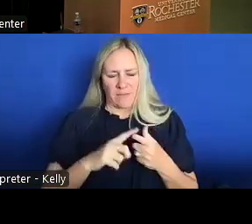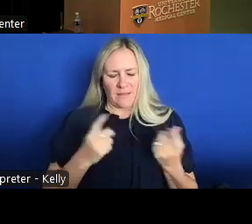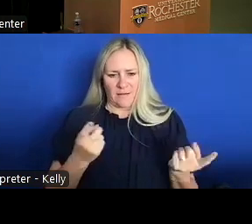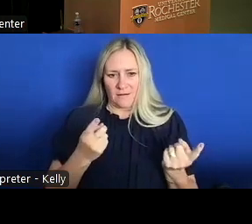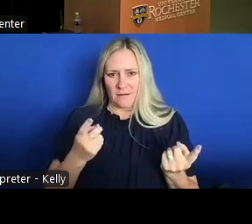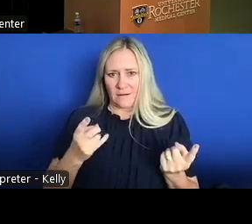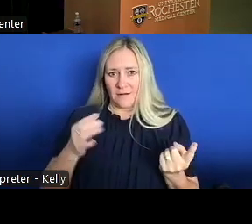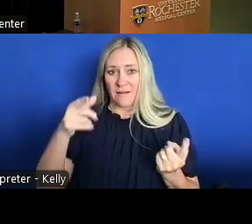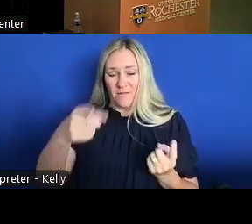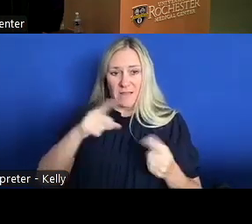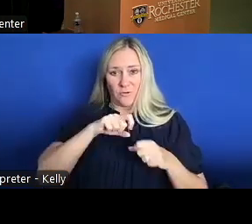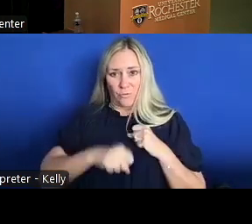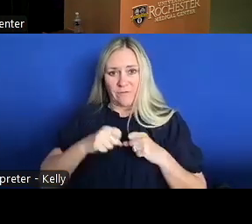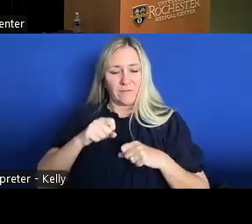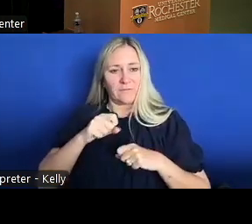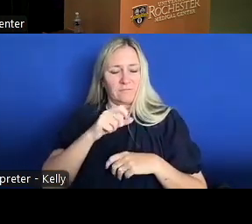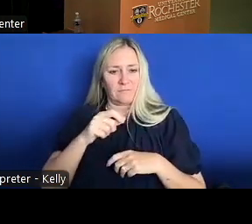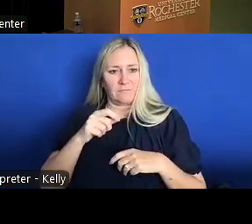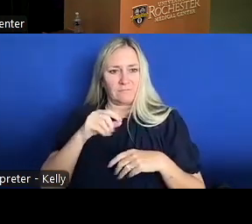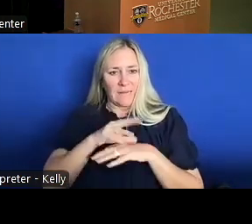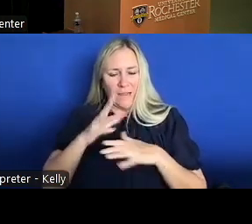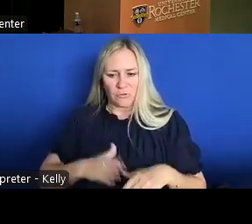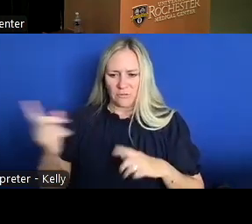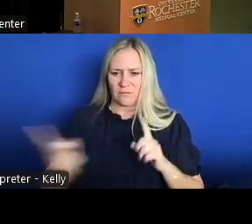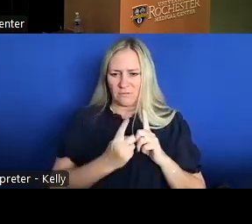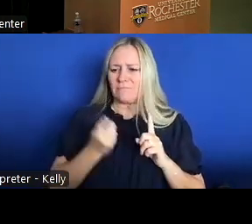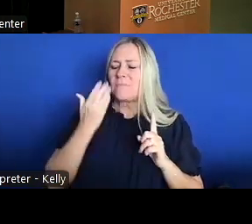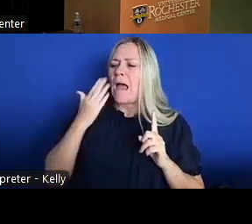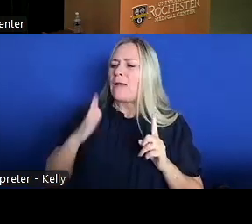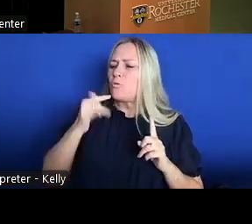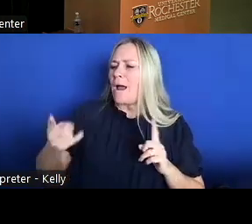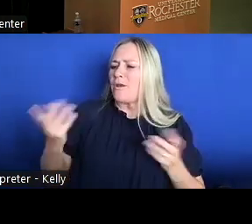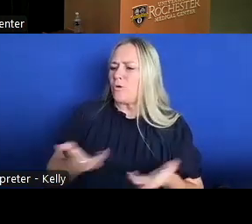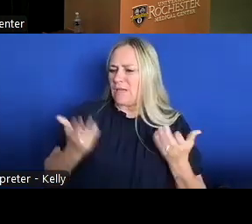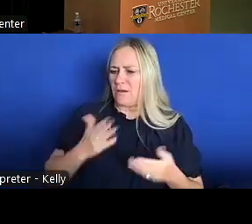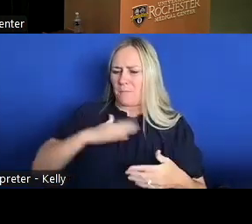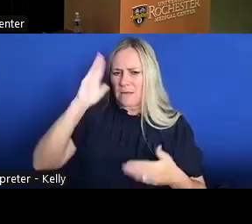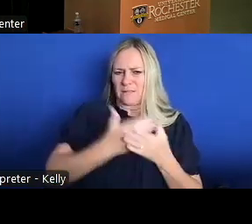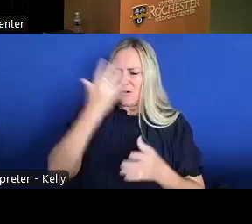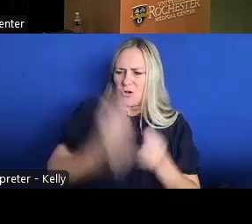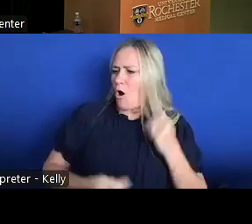and you feel a little bit helpless uh you know we have training to do things to help people and